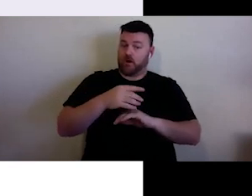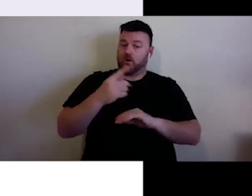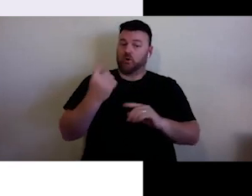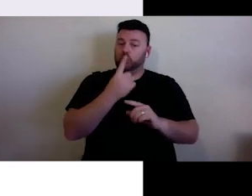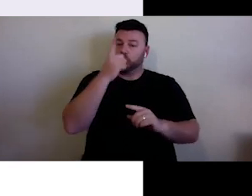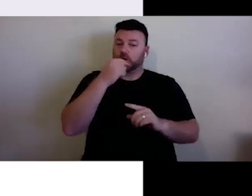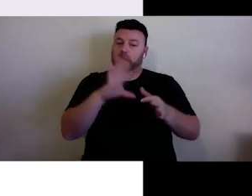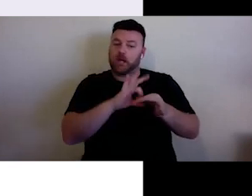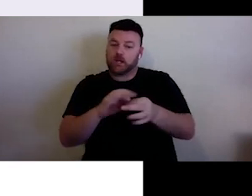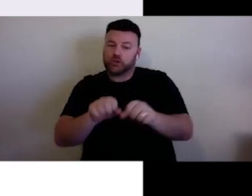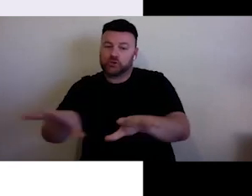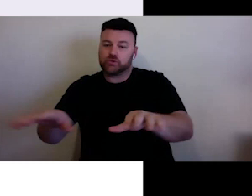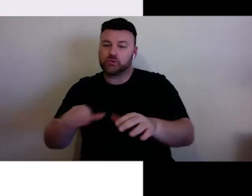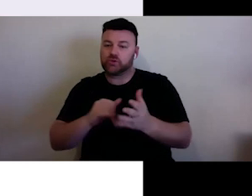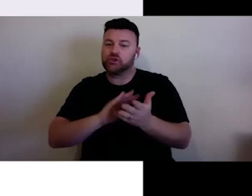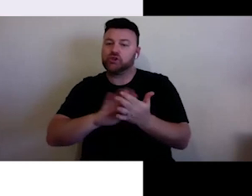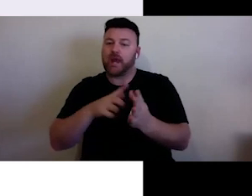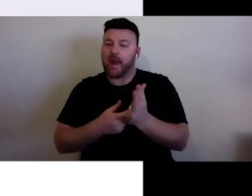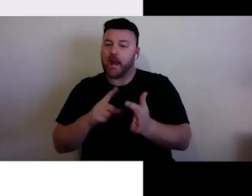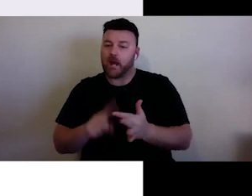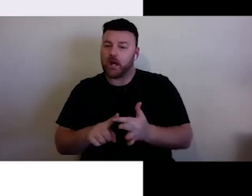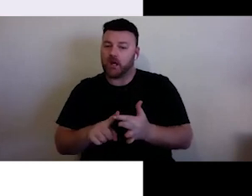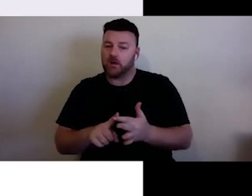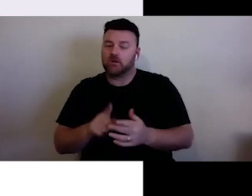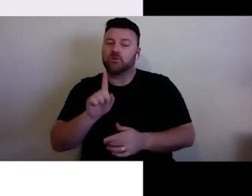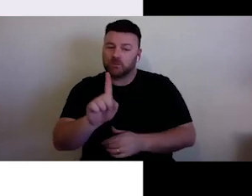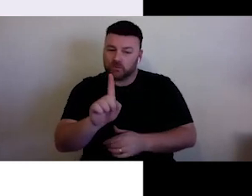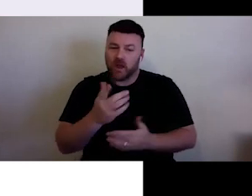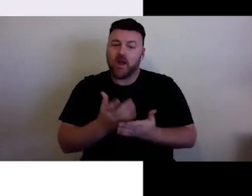platform. So how can we share cultural knowledge respectfully and